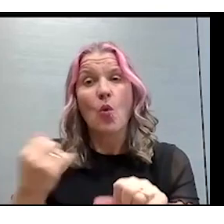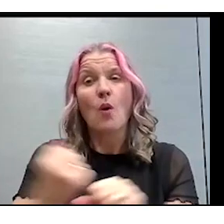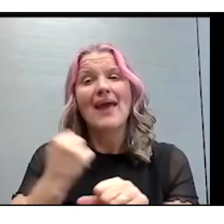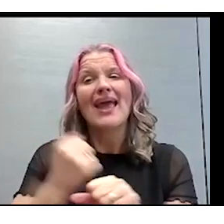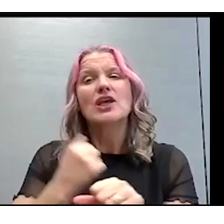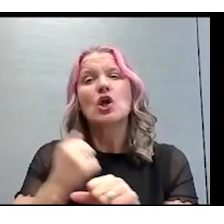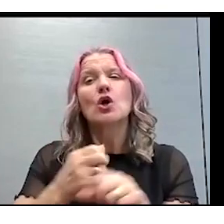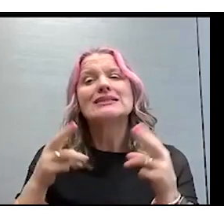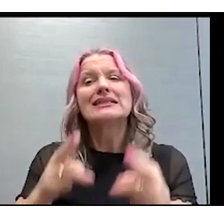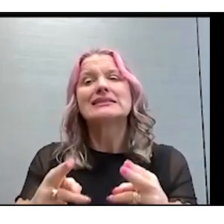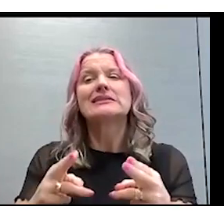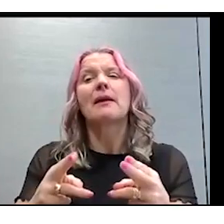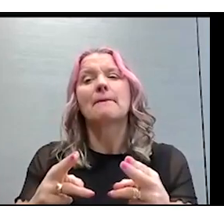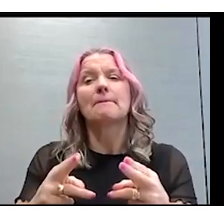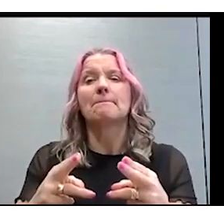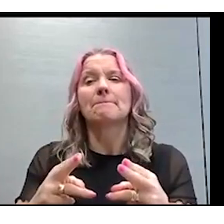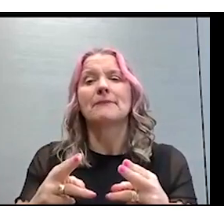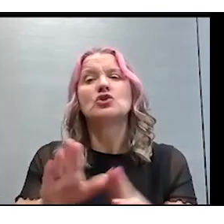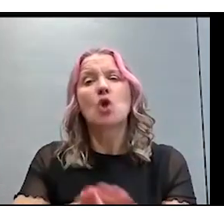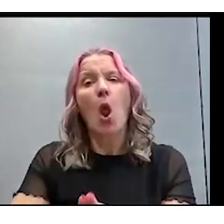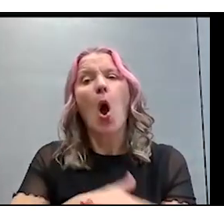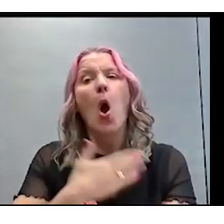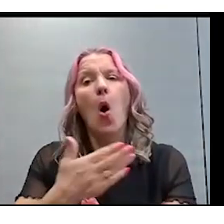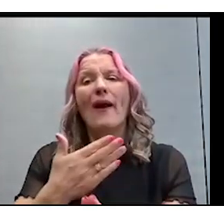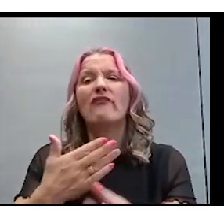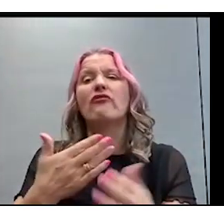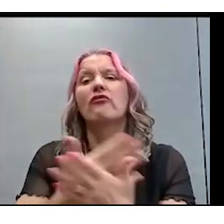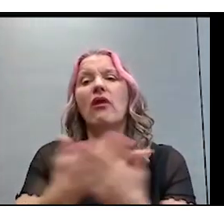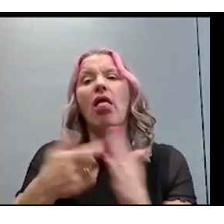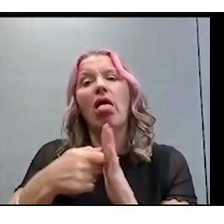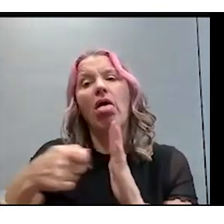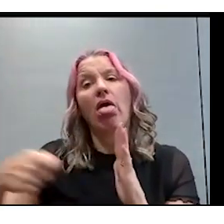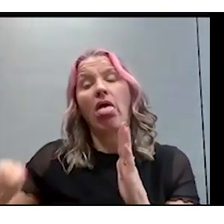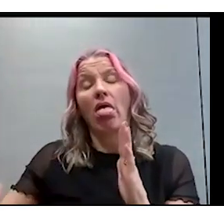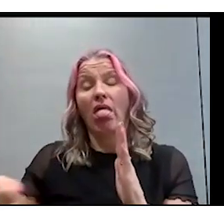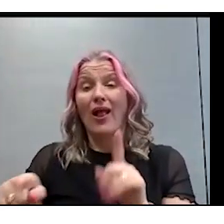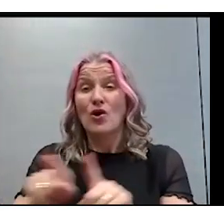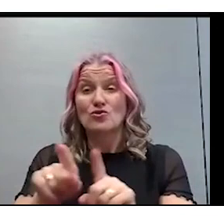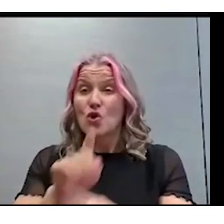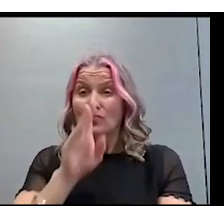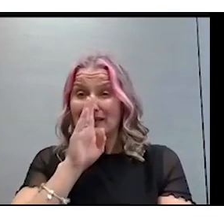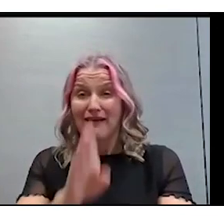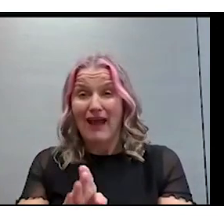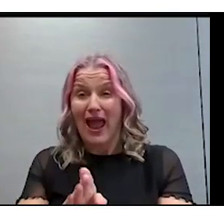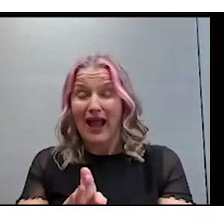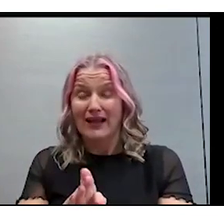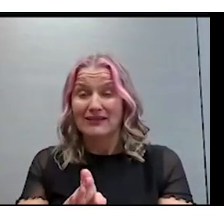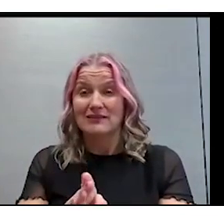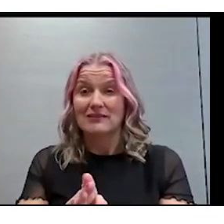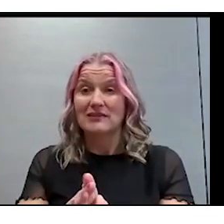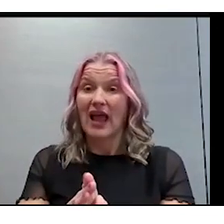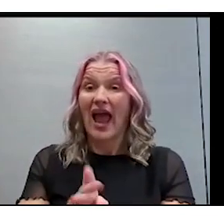slower if they're too lengthy and direct is best. So use person first language and say you're a